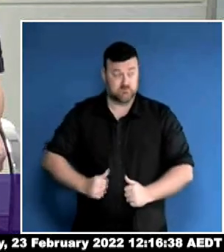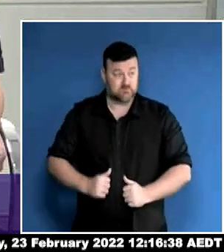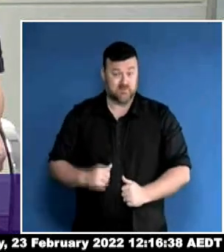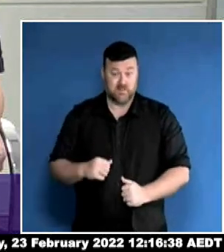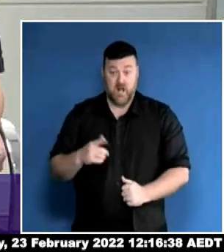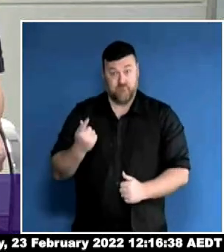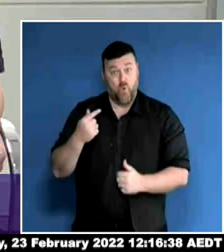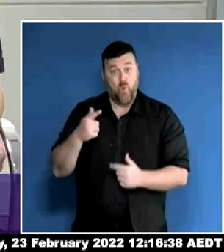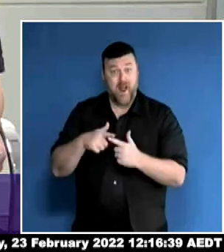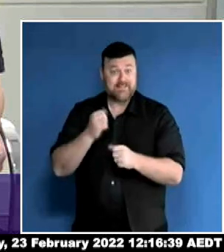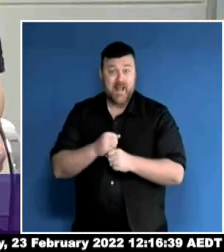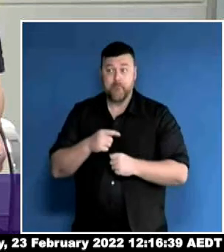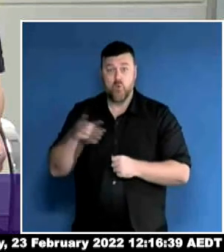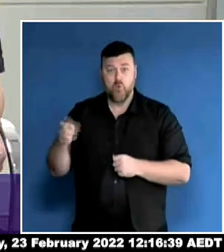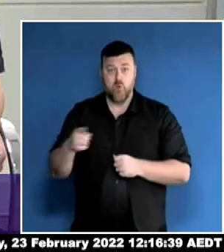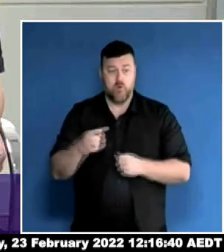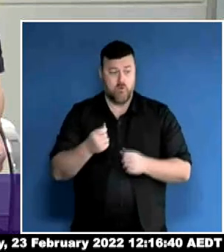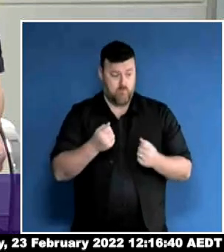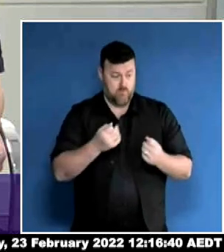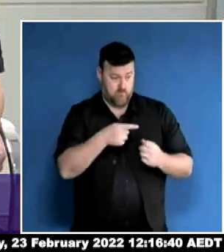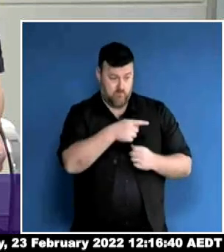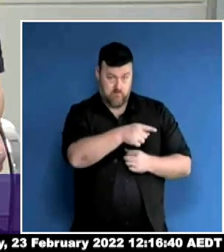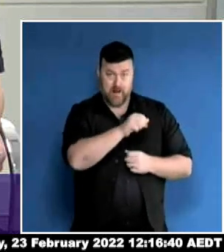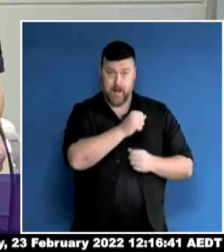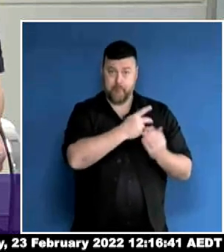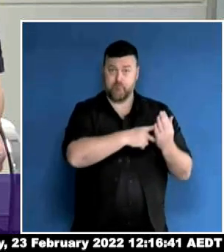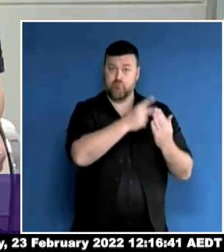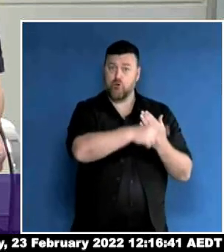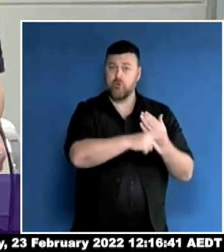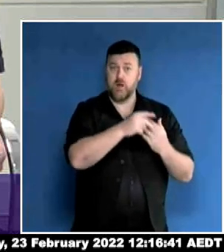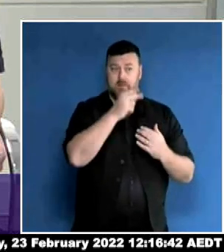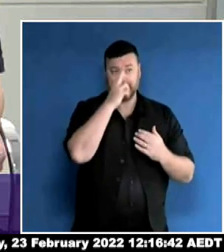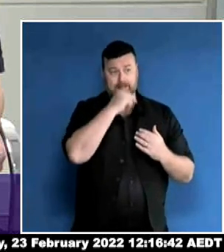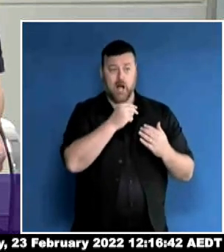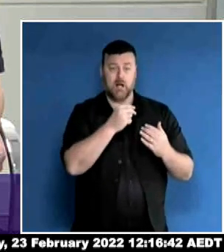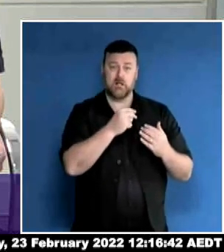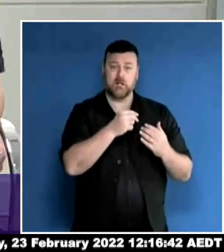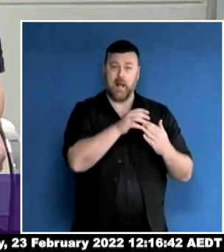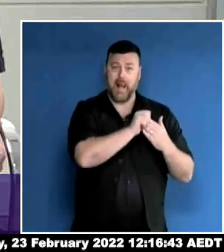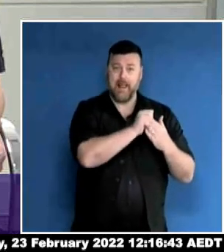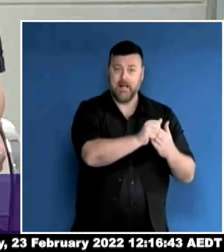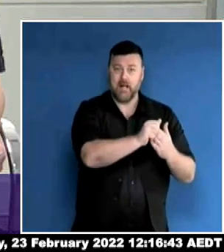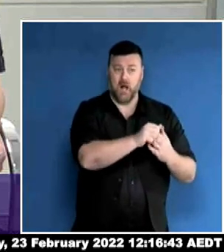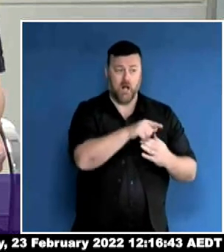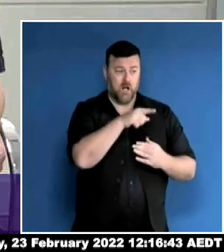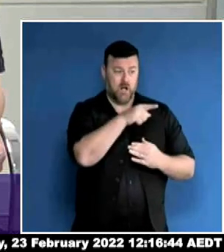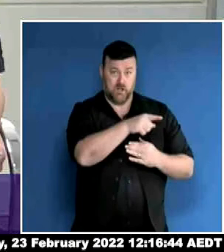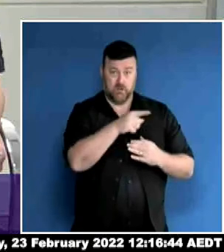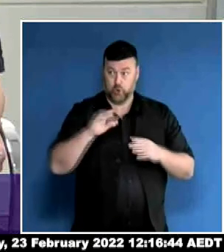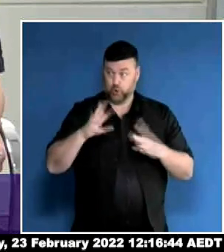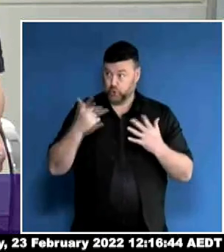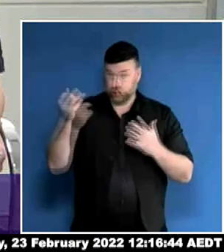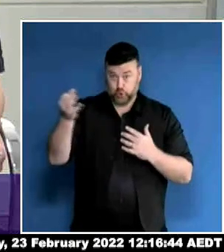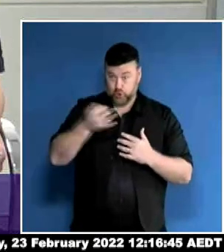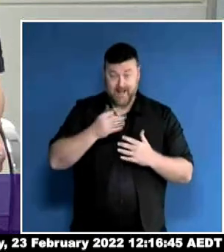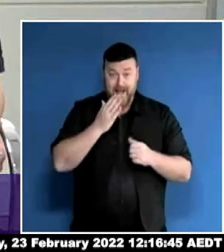It's a bit old school, but - it's on paper and everything but no one had ever asked this young person for our reference and so no one was using it.